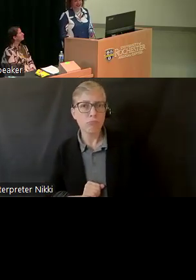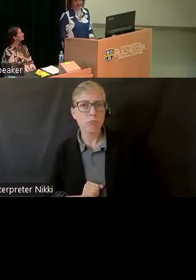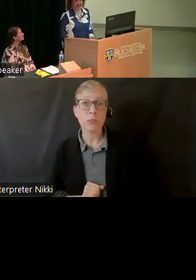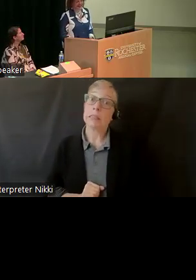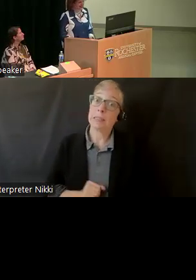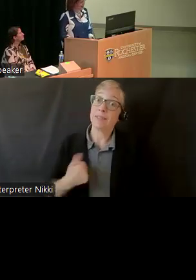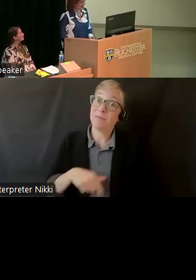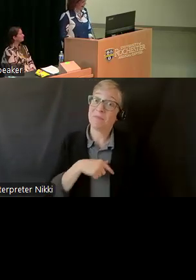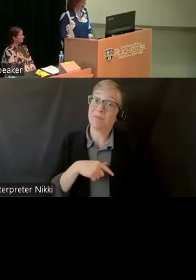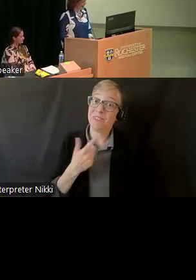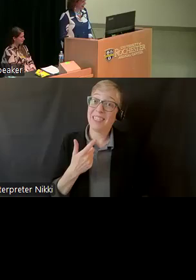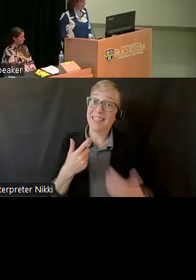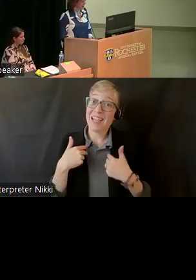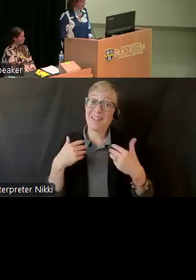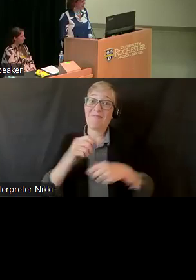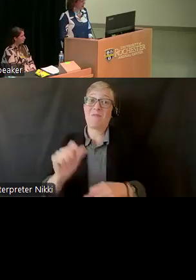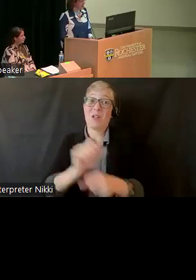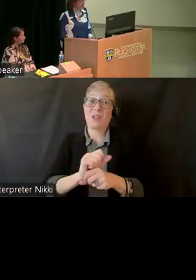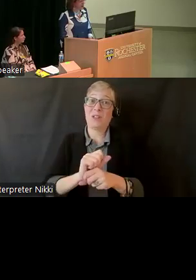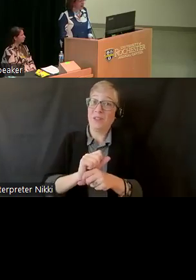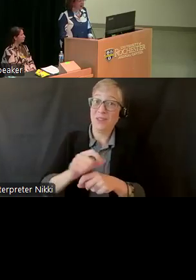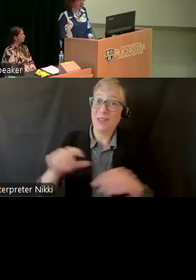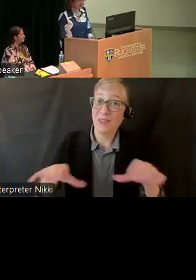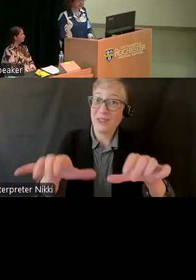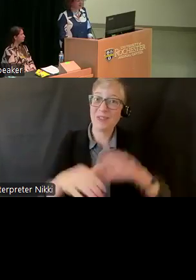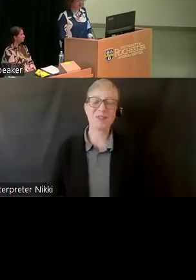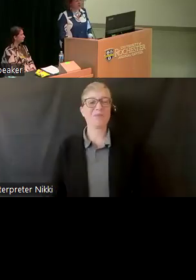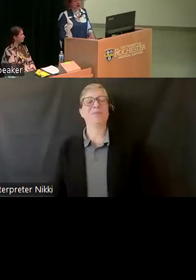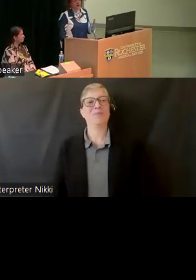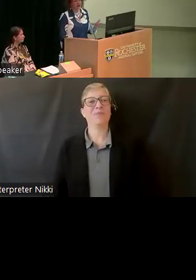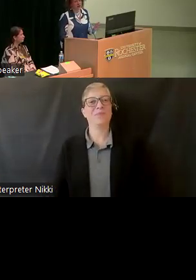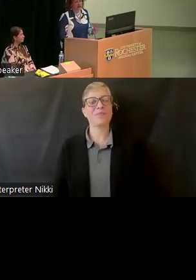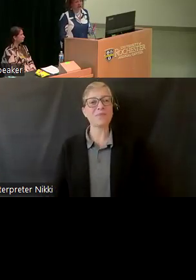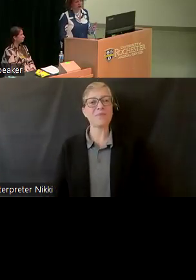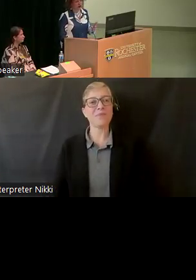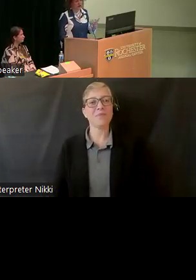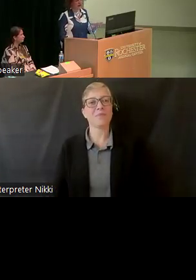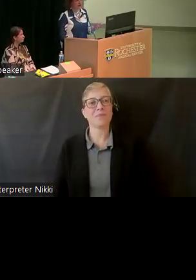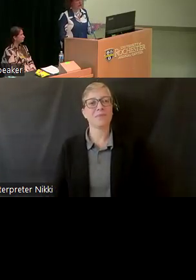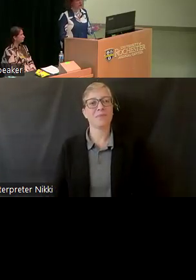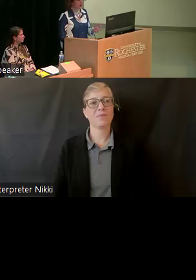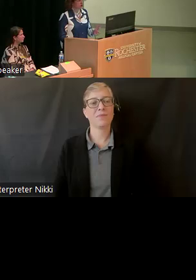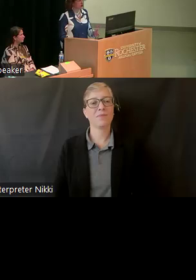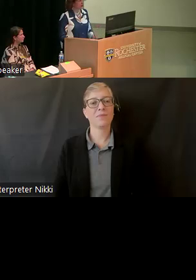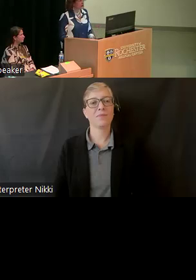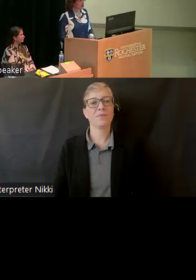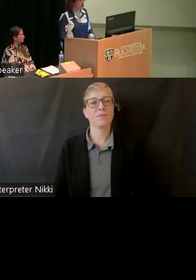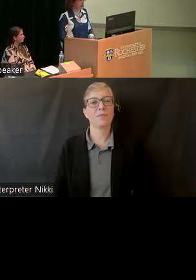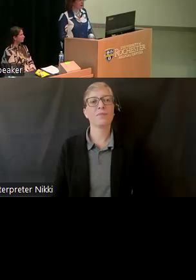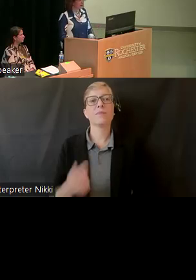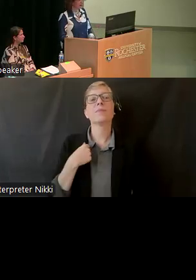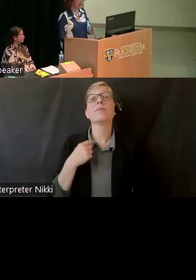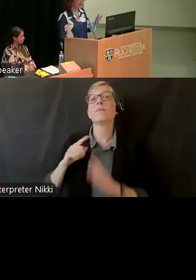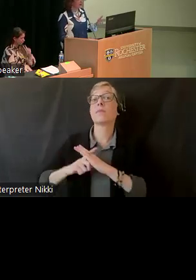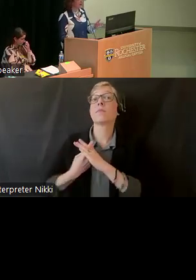right um when I first started in January I really didn't know where to get started so I sent out an